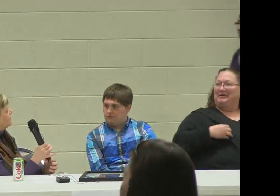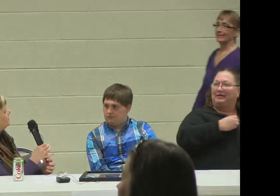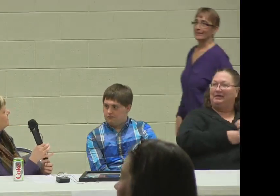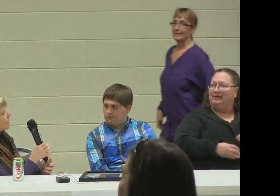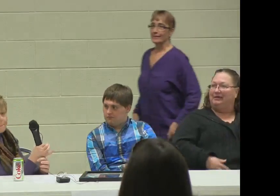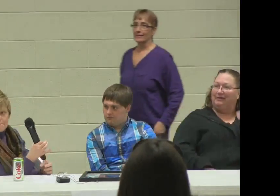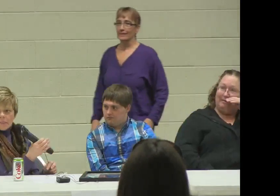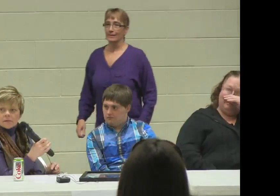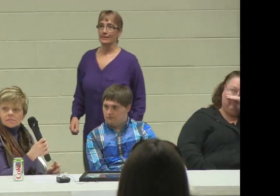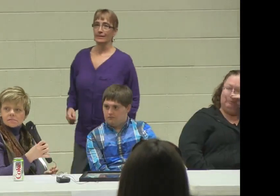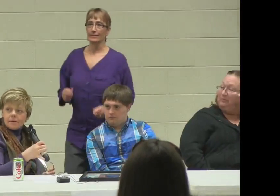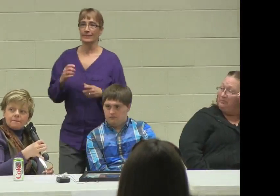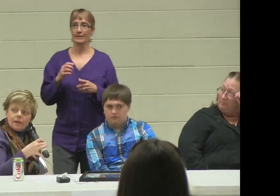What was your most important resource?